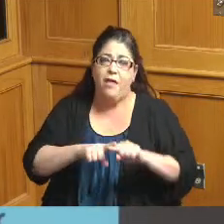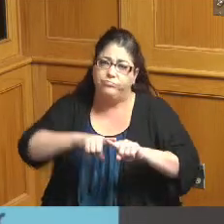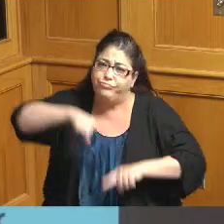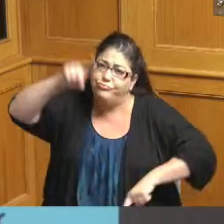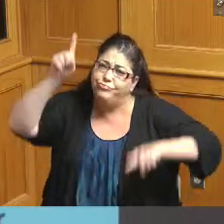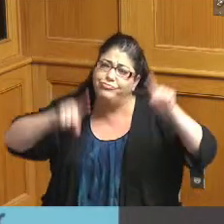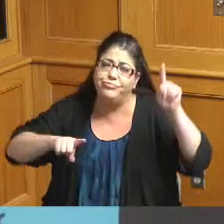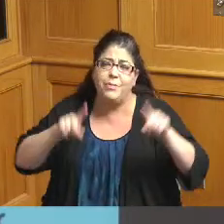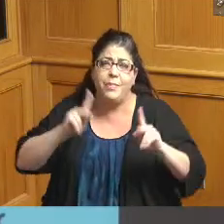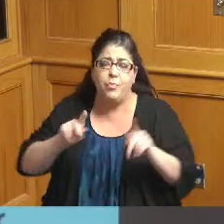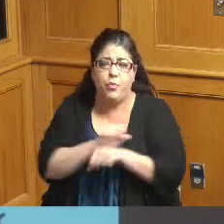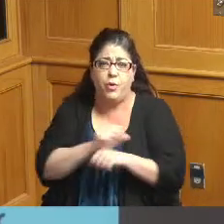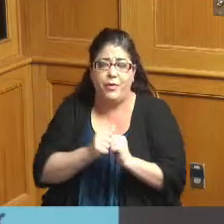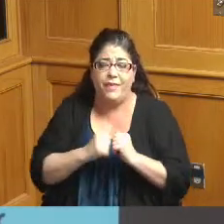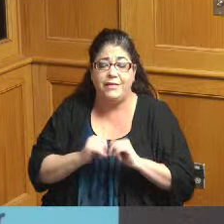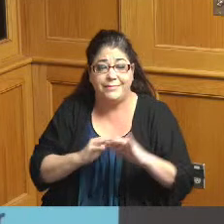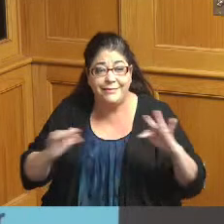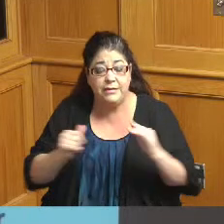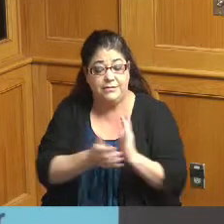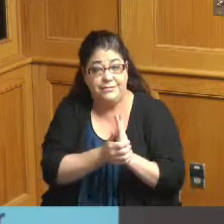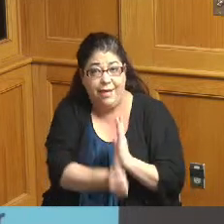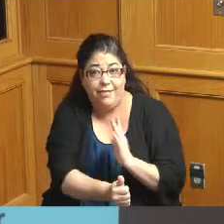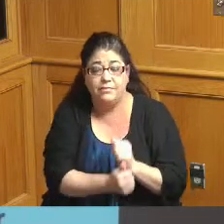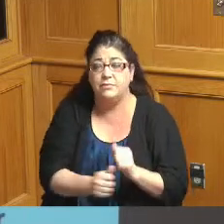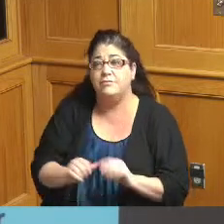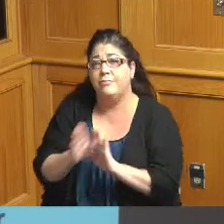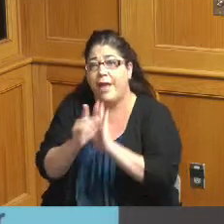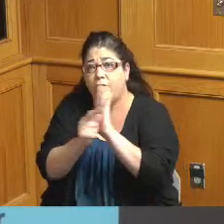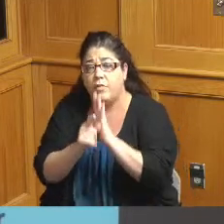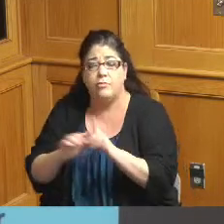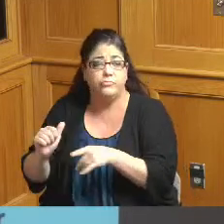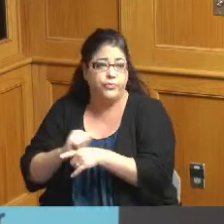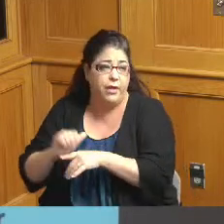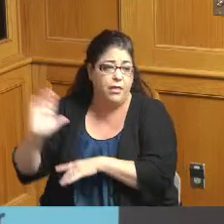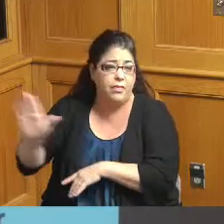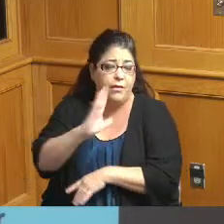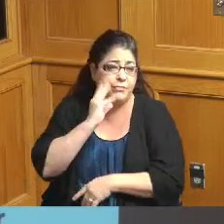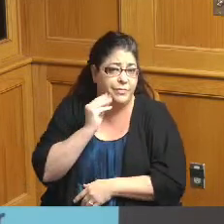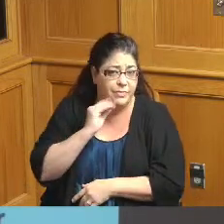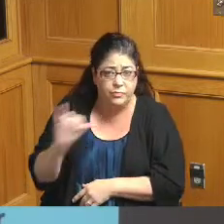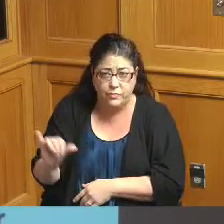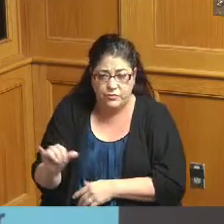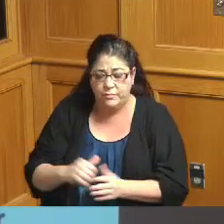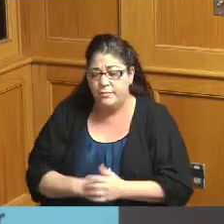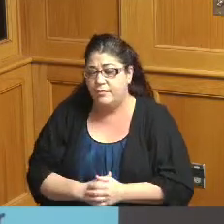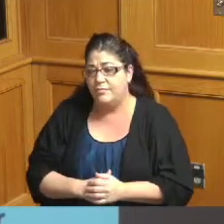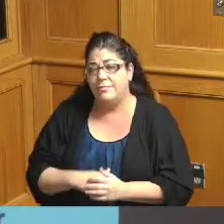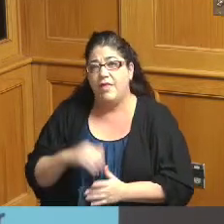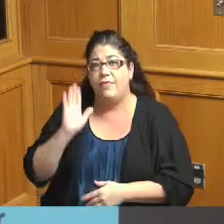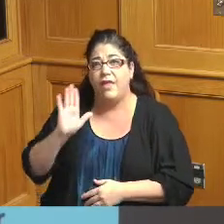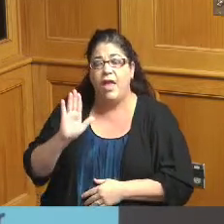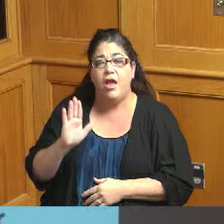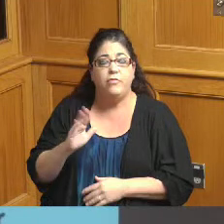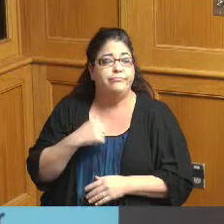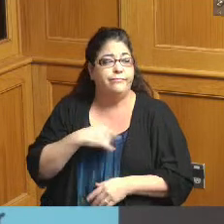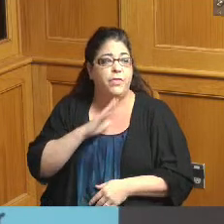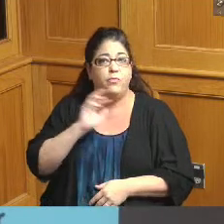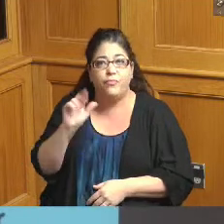both in talents backgrounds training but also in demographics so both on race and